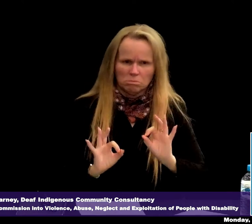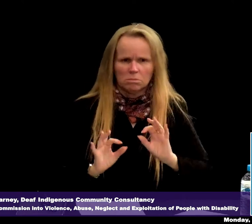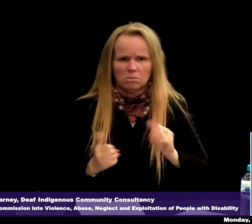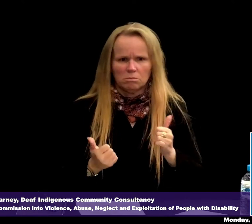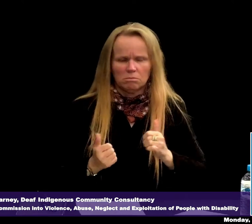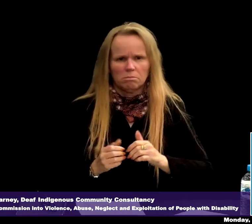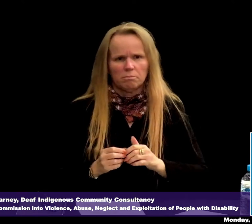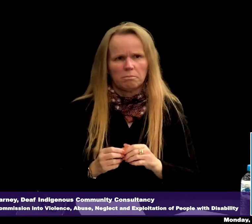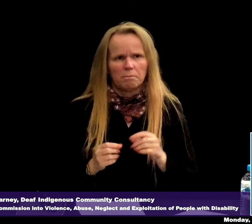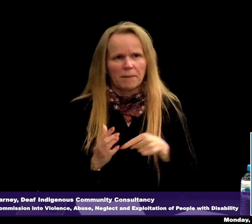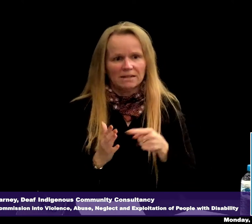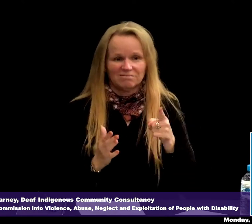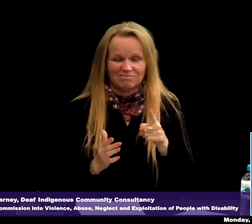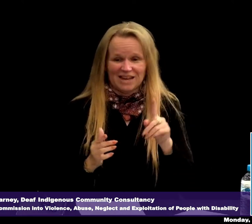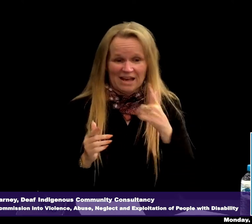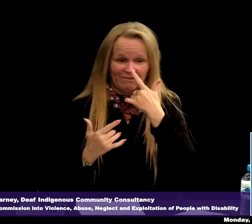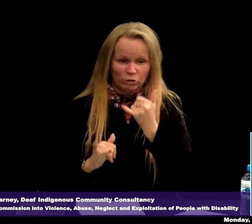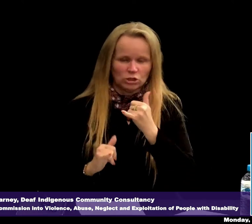And I thought, okay, well that's good. We were able to get communication established.